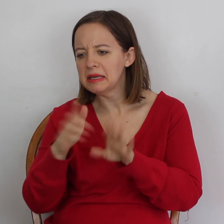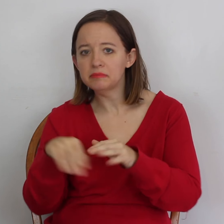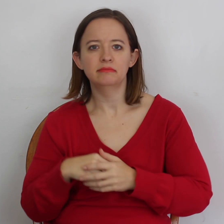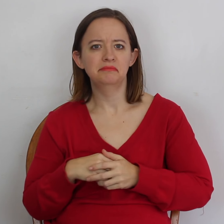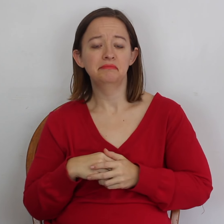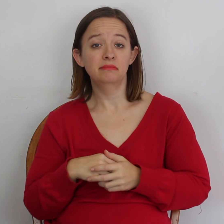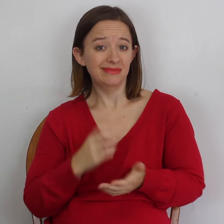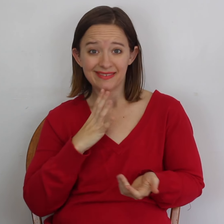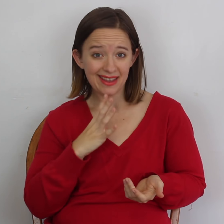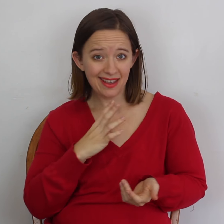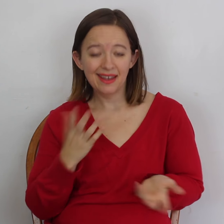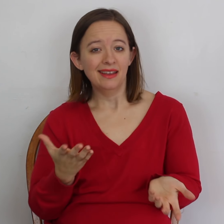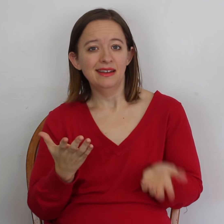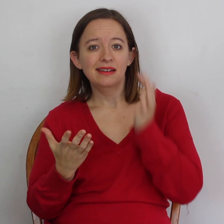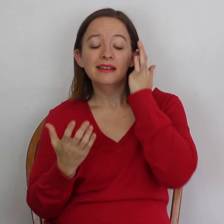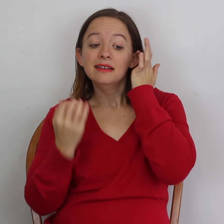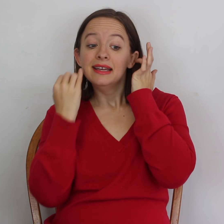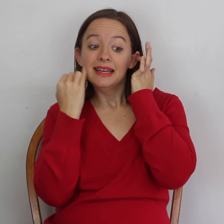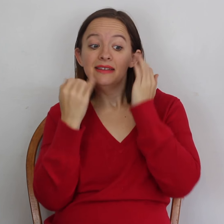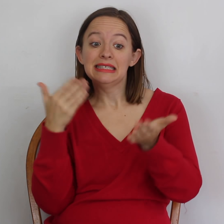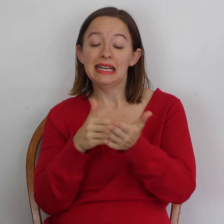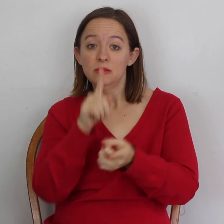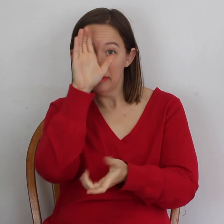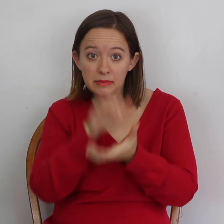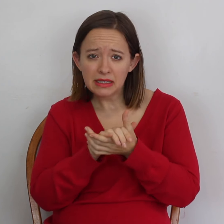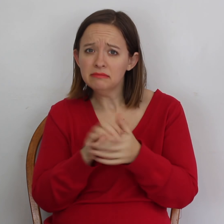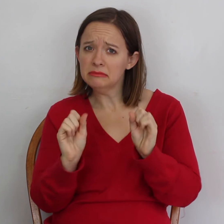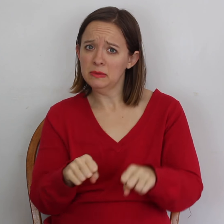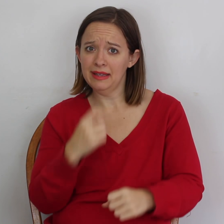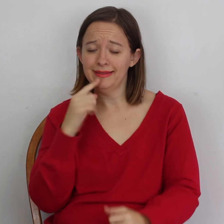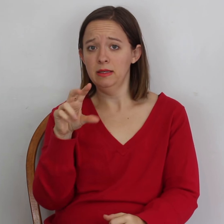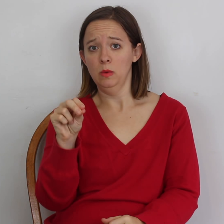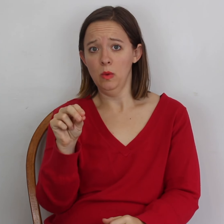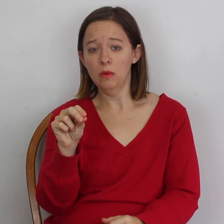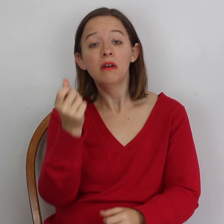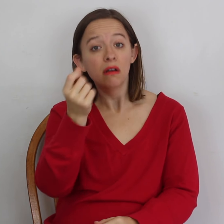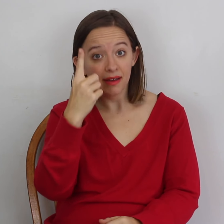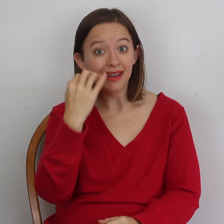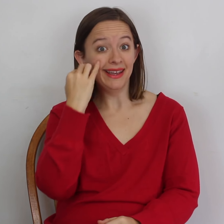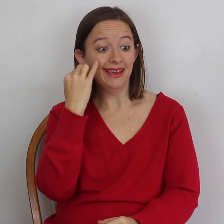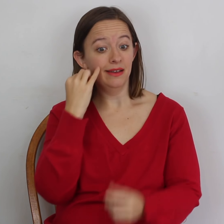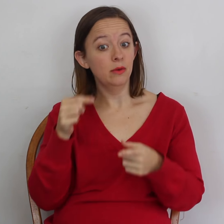Or someone might send you an assignment and you're like "I don't know. I just don't like it",